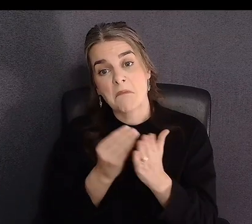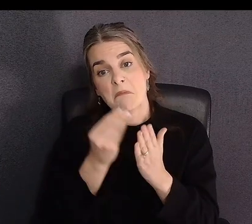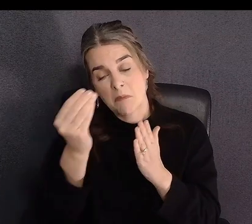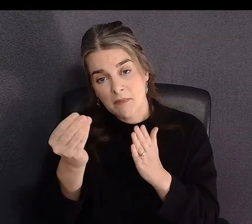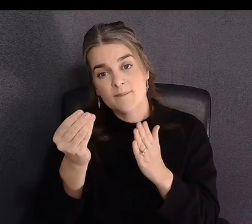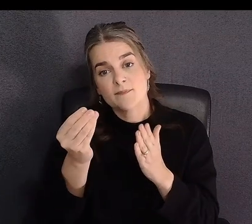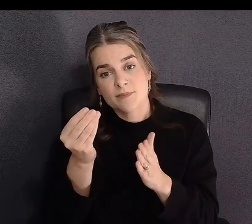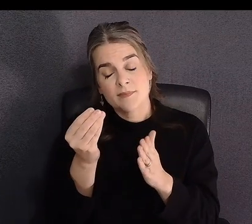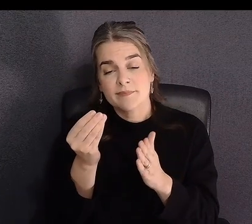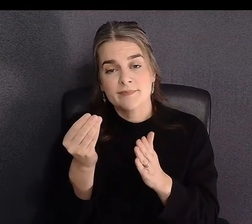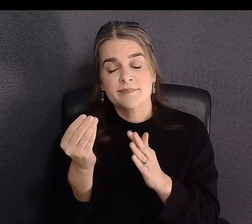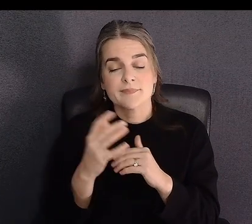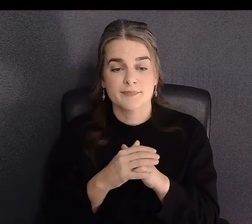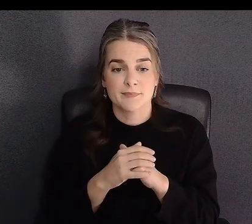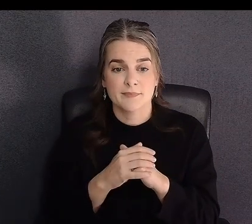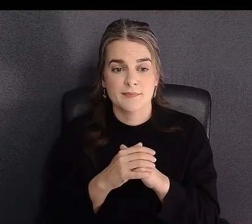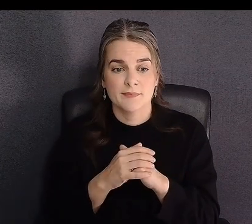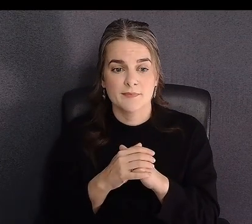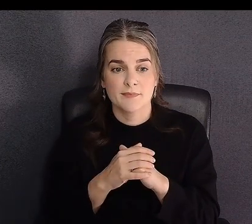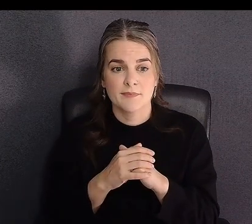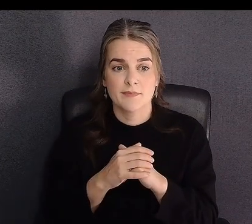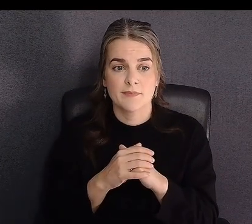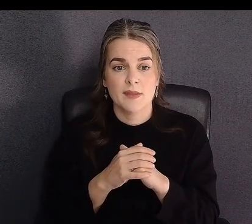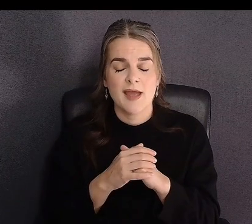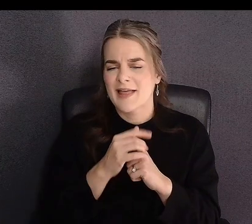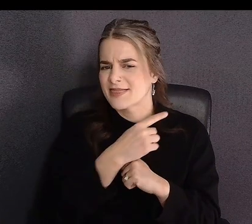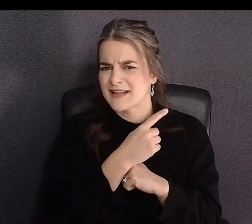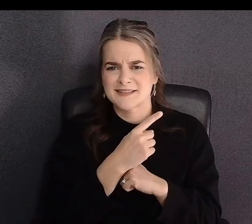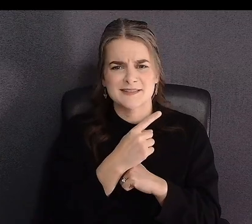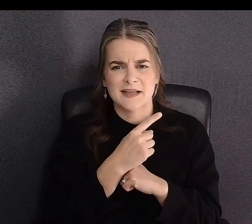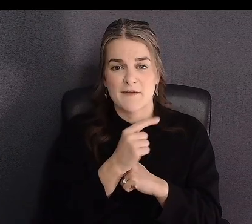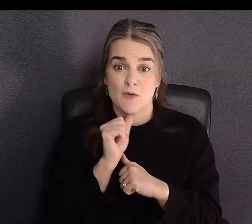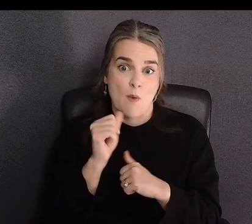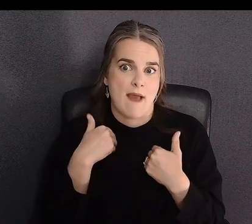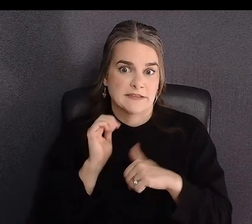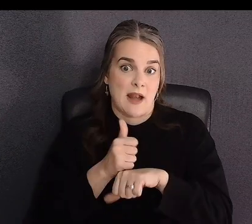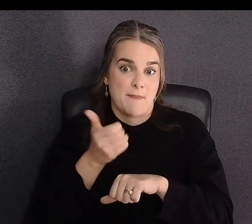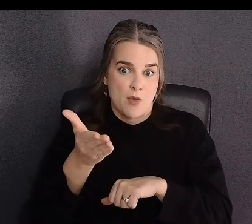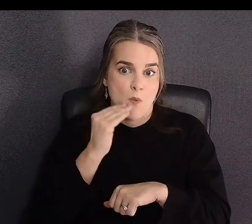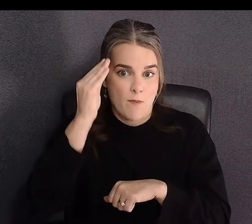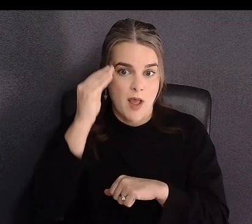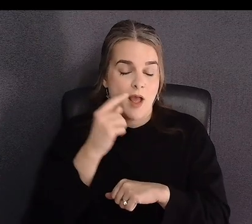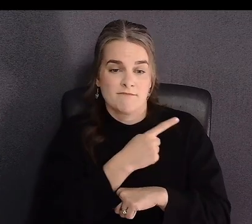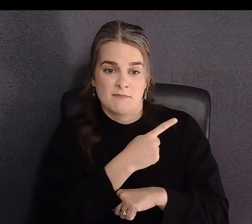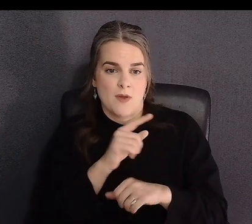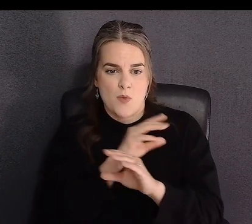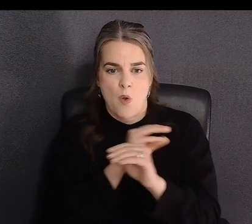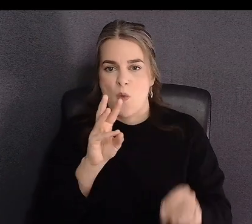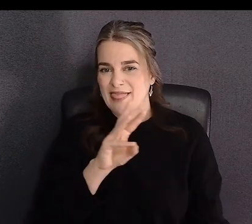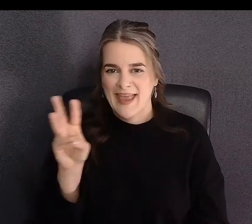have your own setup at home. I don't have a link for these because they are quite expensive.